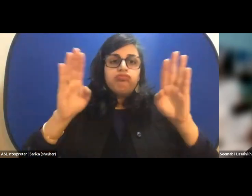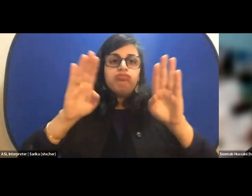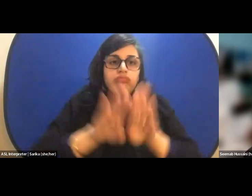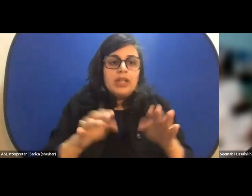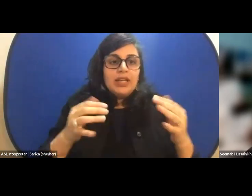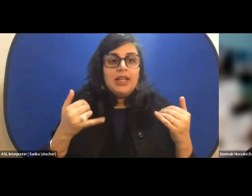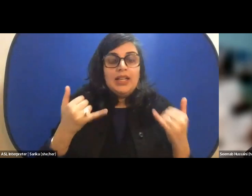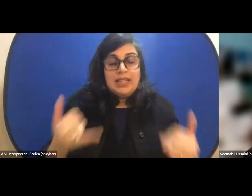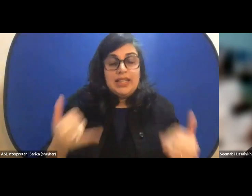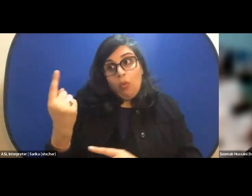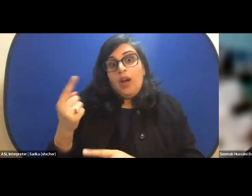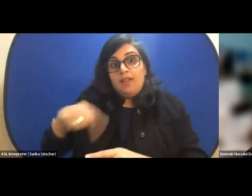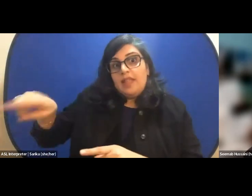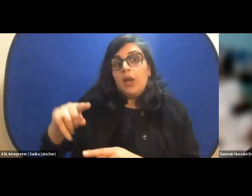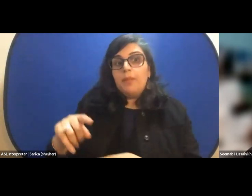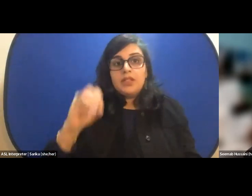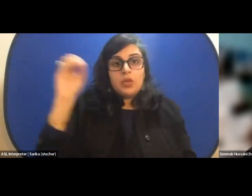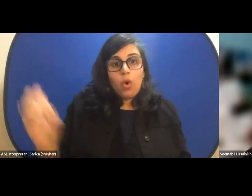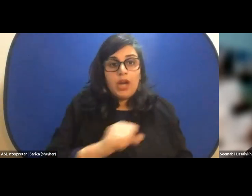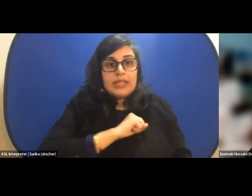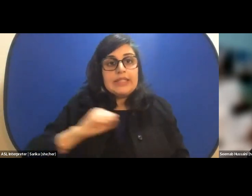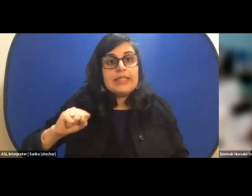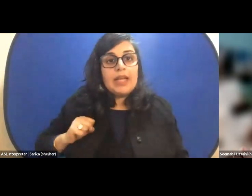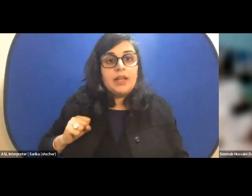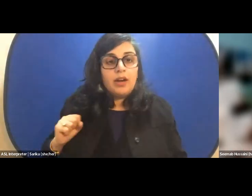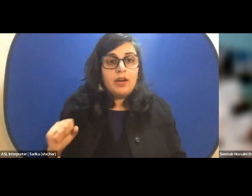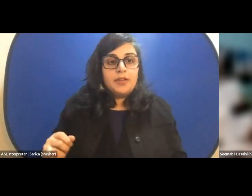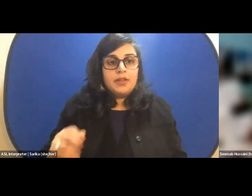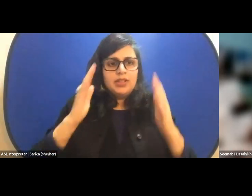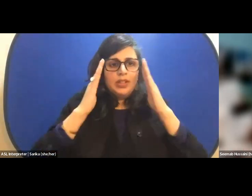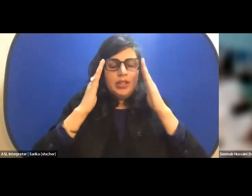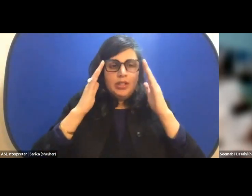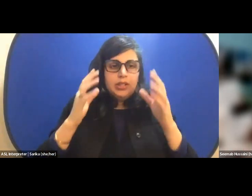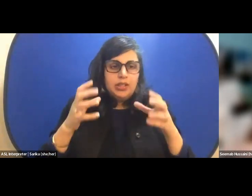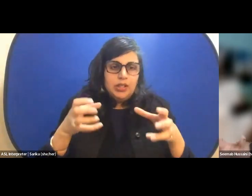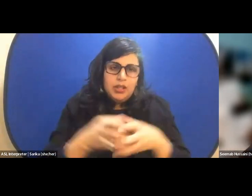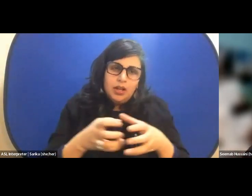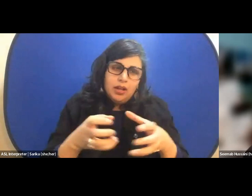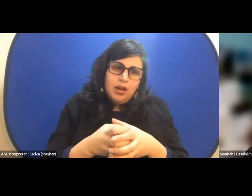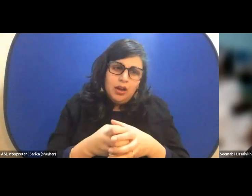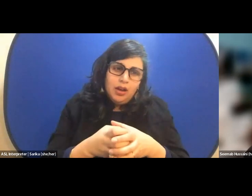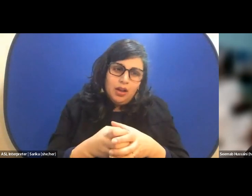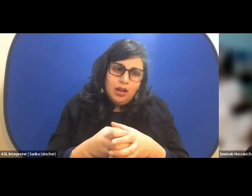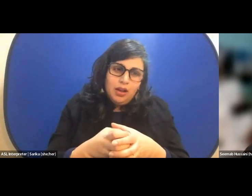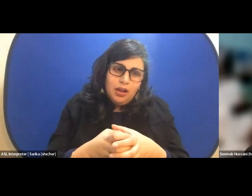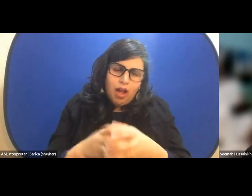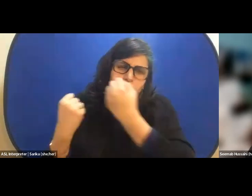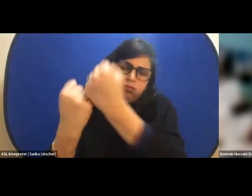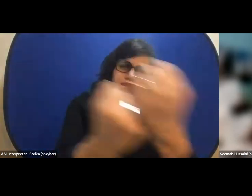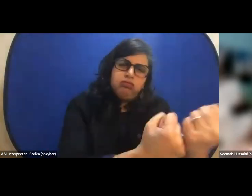and that moment, notable speakers and community organizers and one who is an